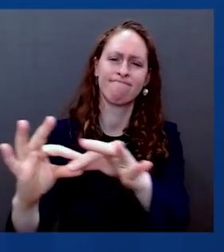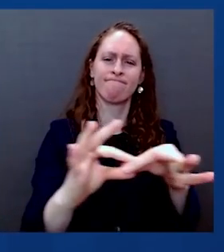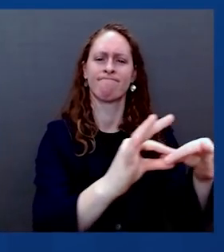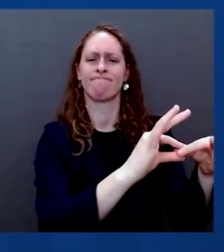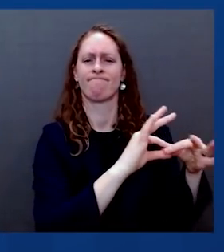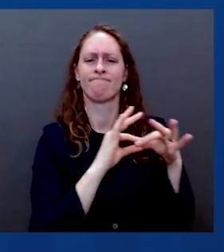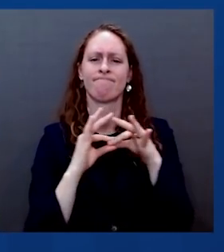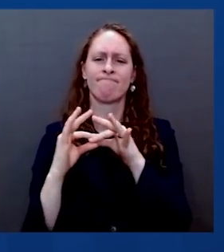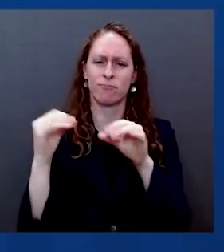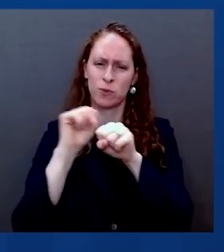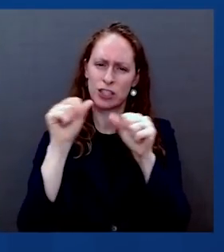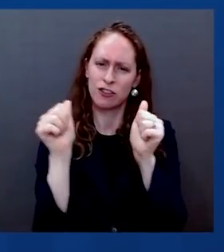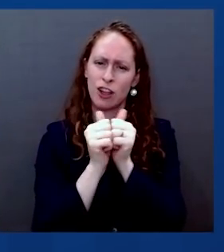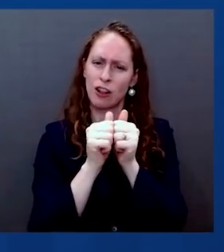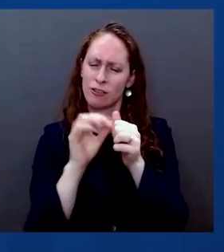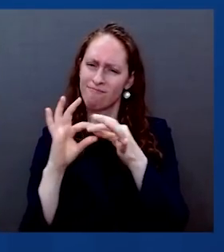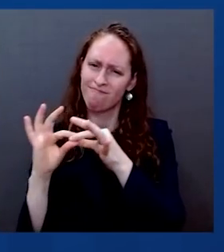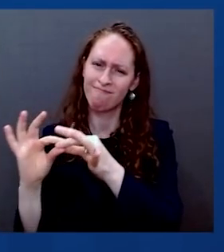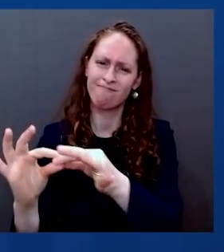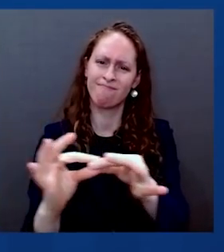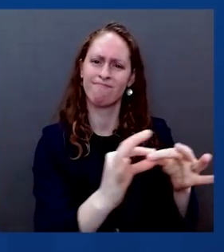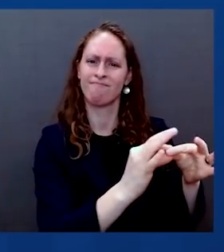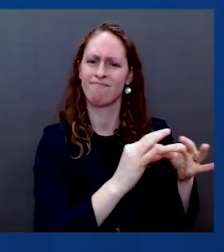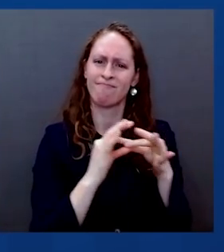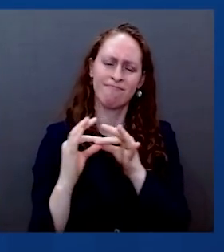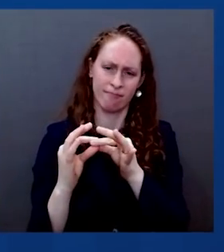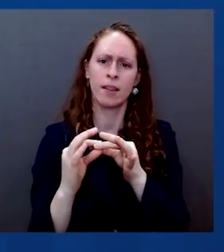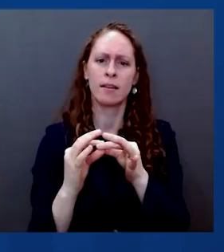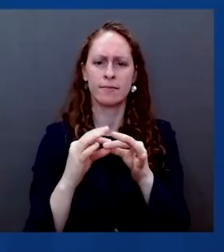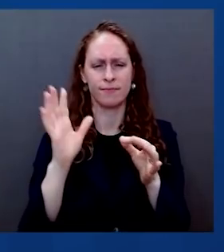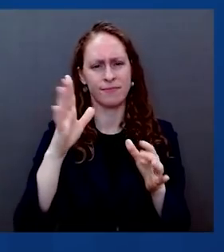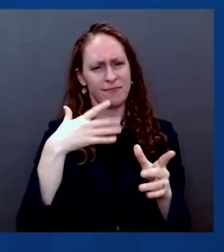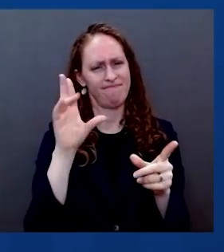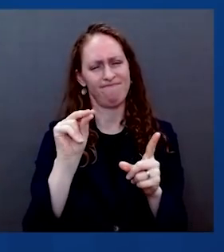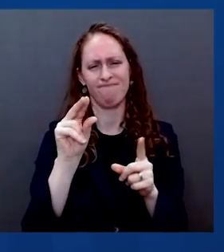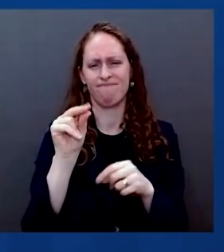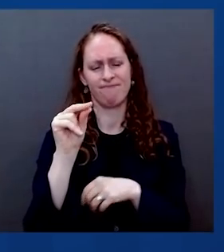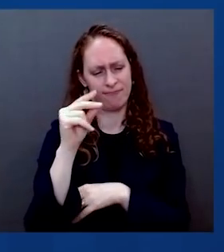Let us tell them we acted with the urgency